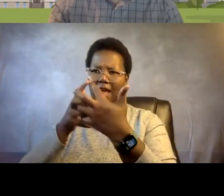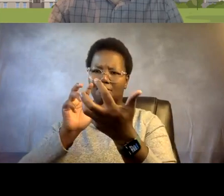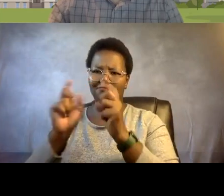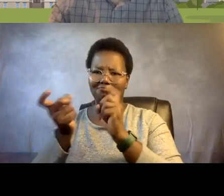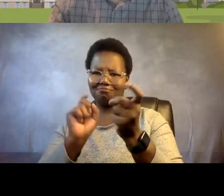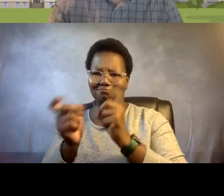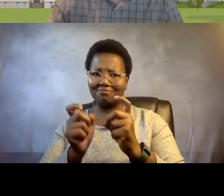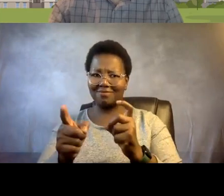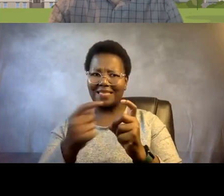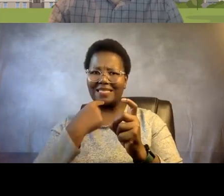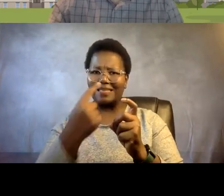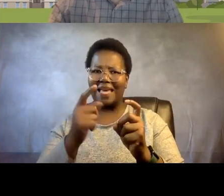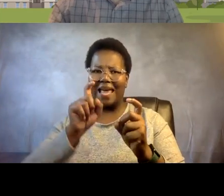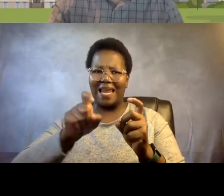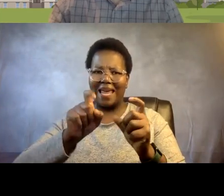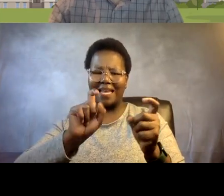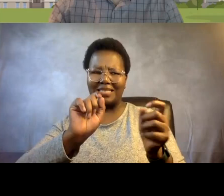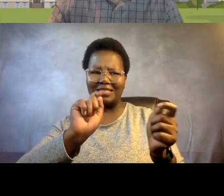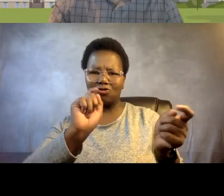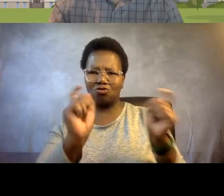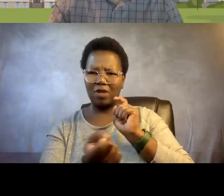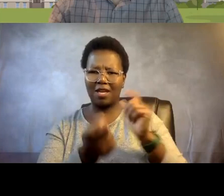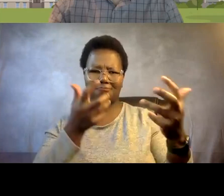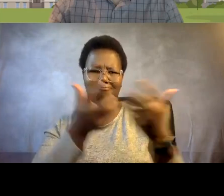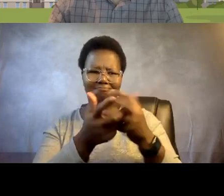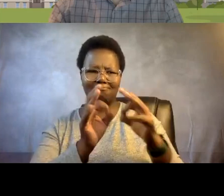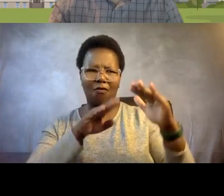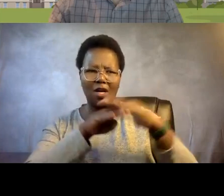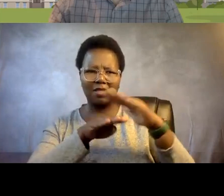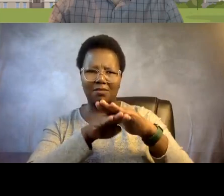Does it fail requirements in the Web Content Accessibility Guidelines? Those kinds of things.